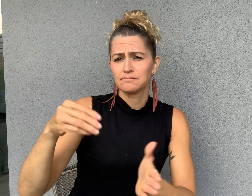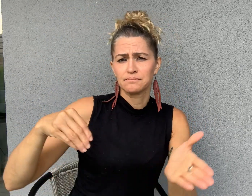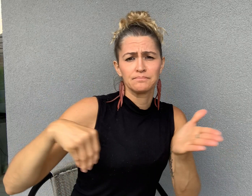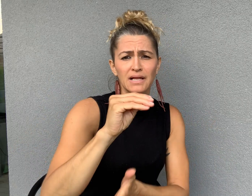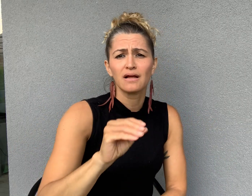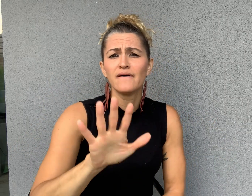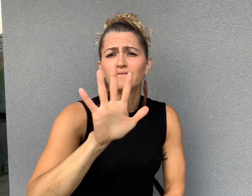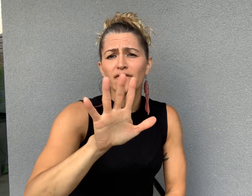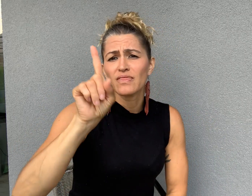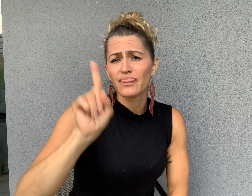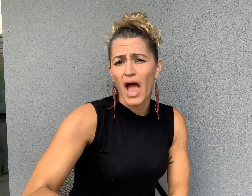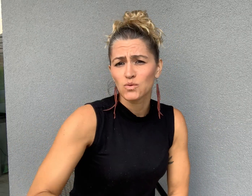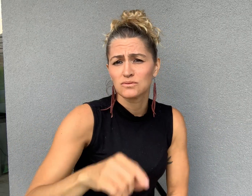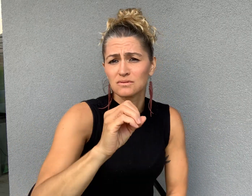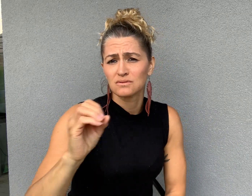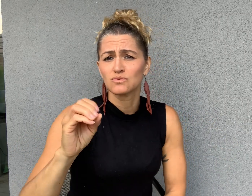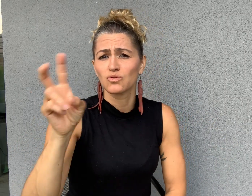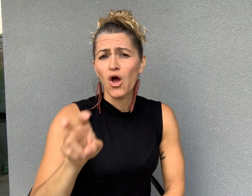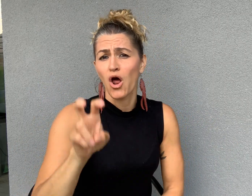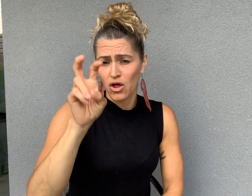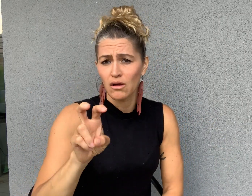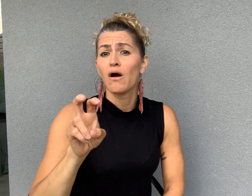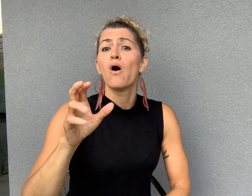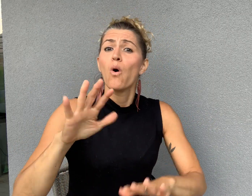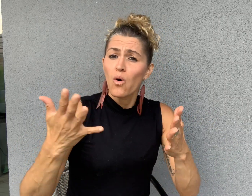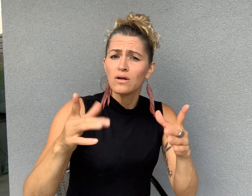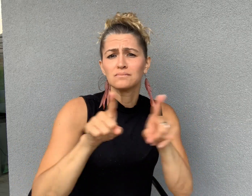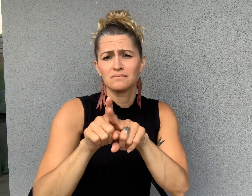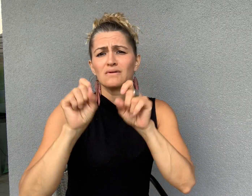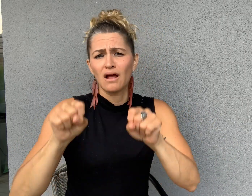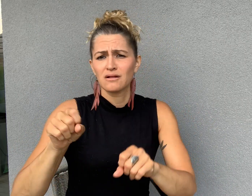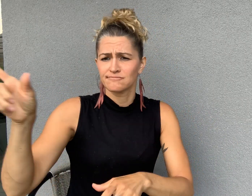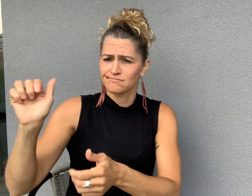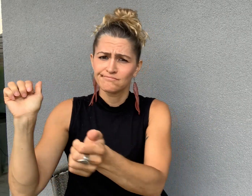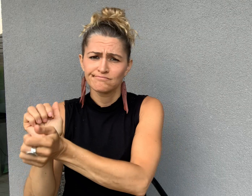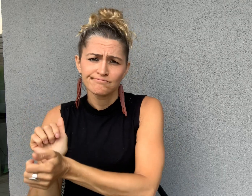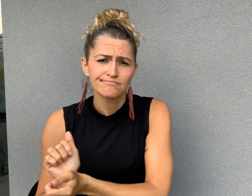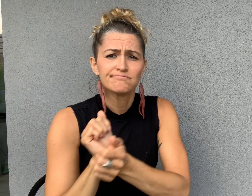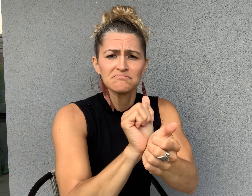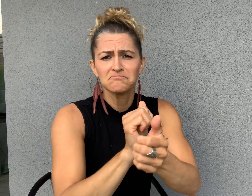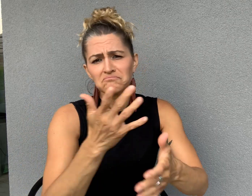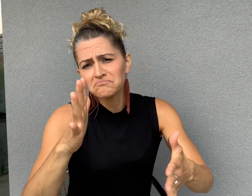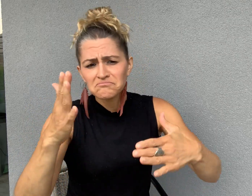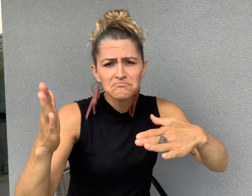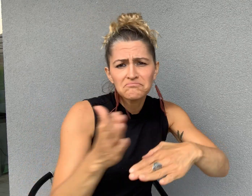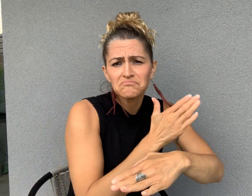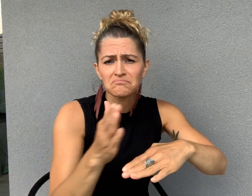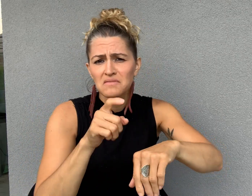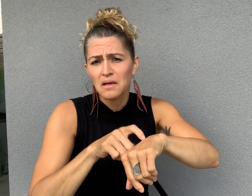to jail for between six months to five years.